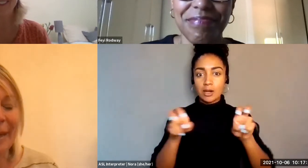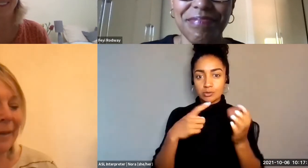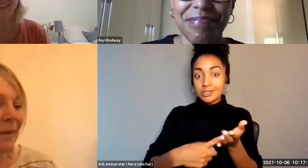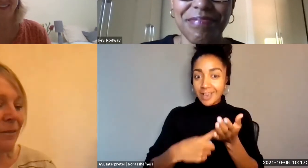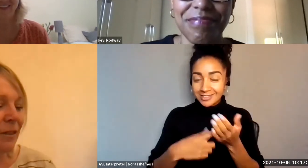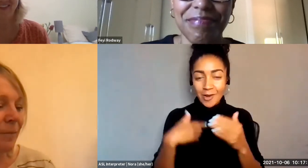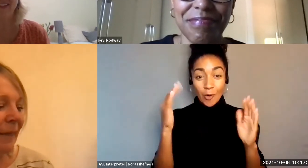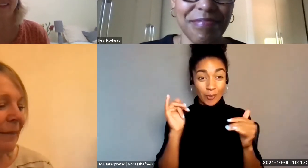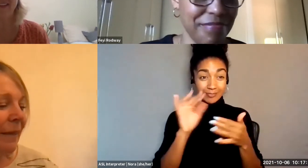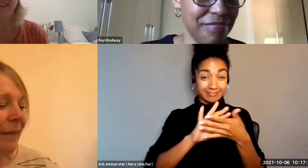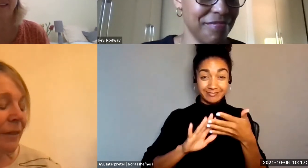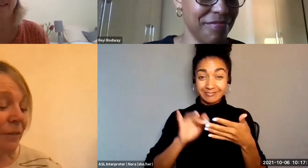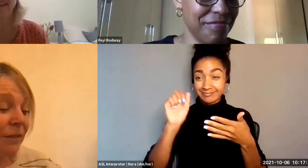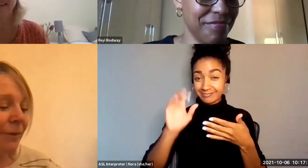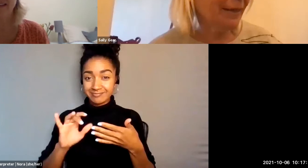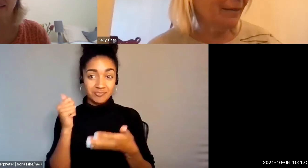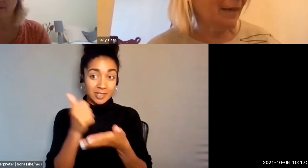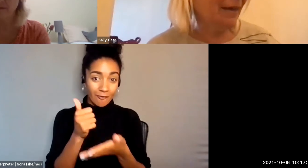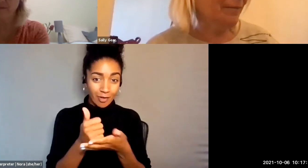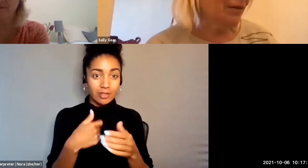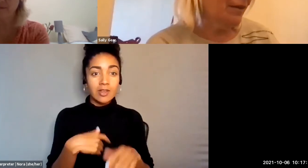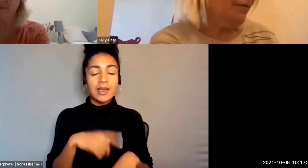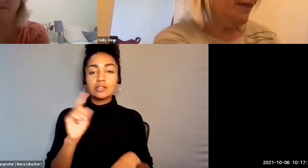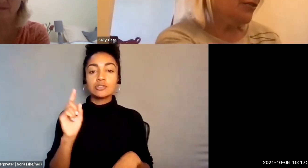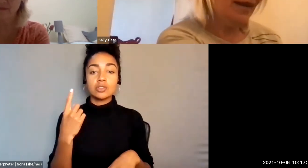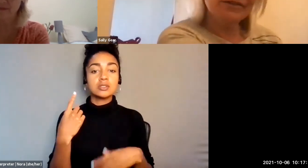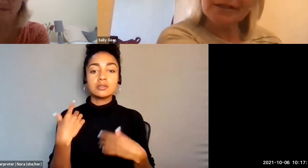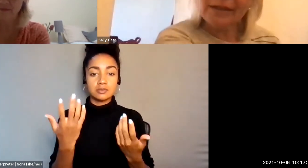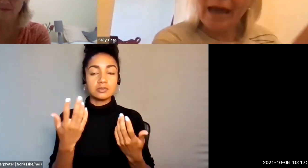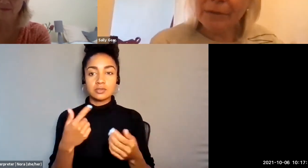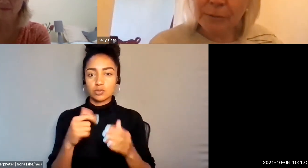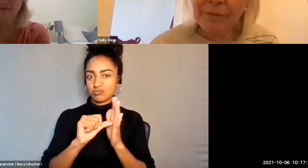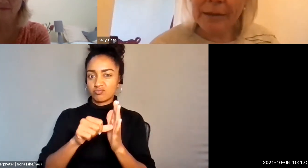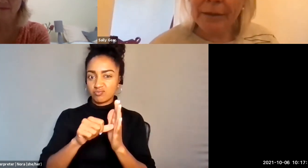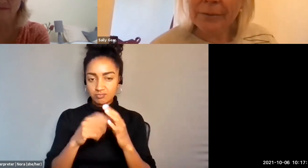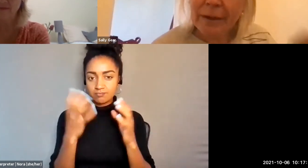and it's just been — just to reiterate . just how much we value